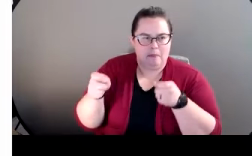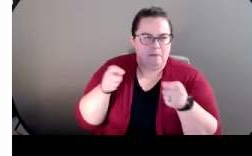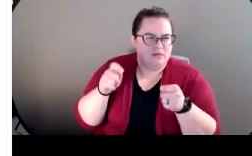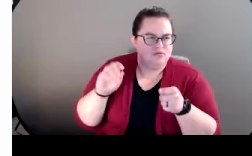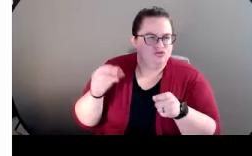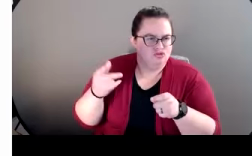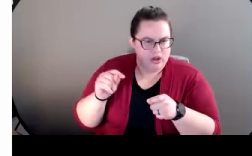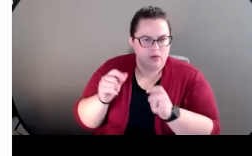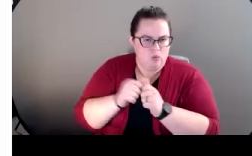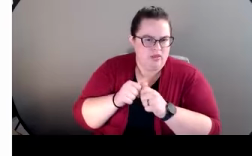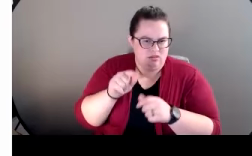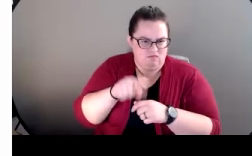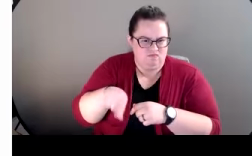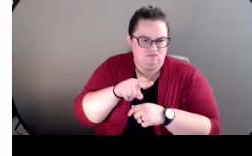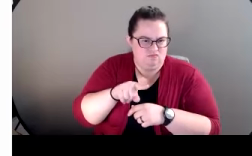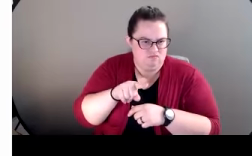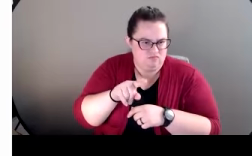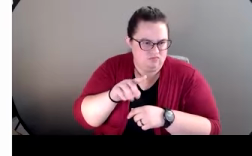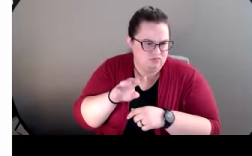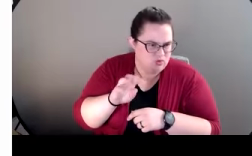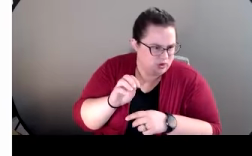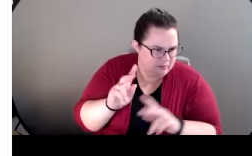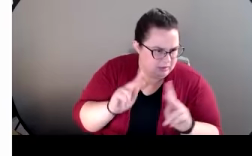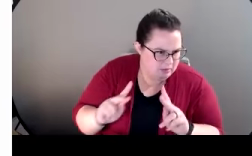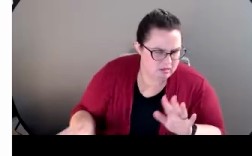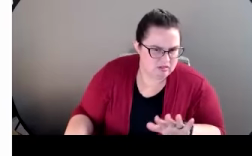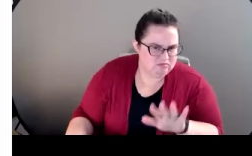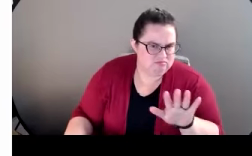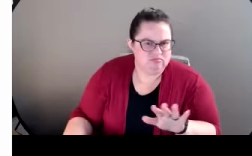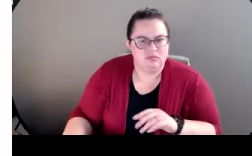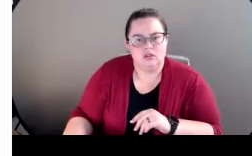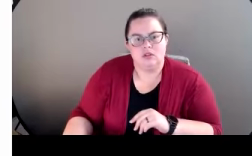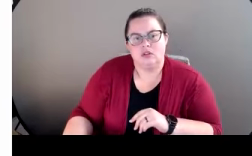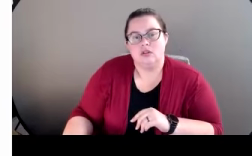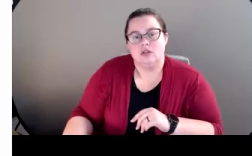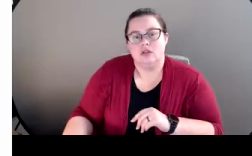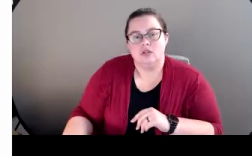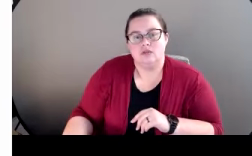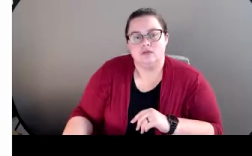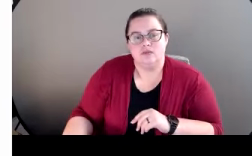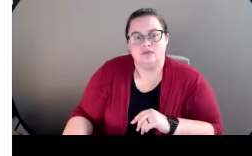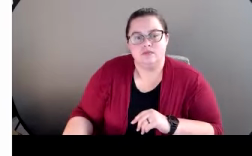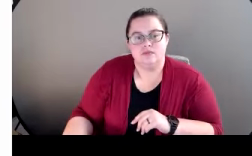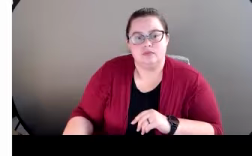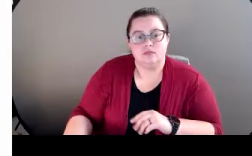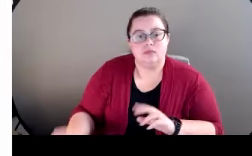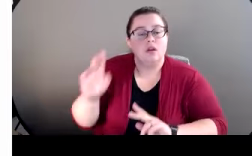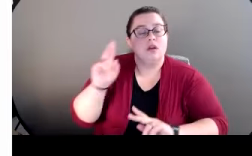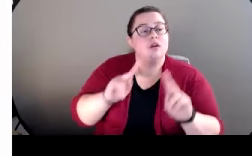Also I want to say, for people who are joining from,